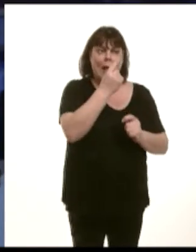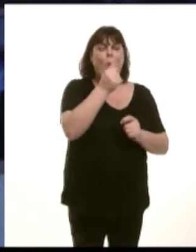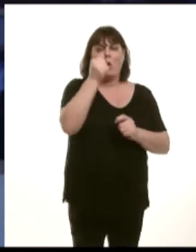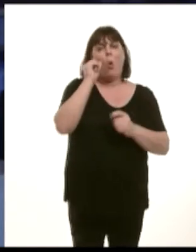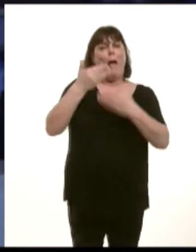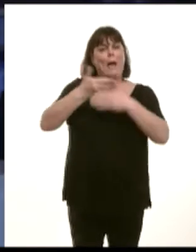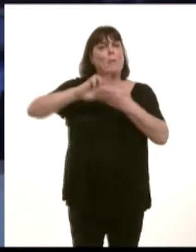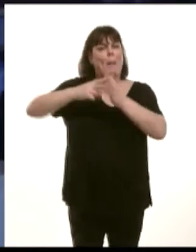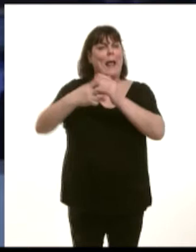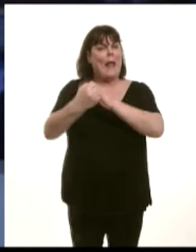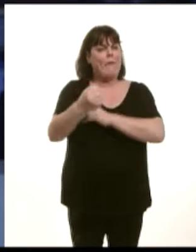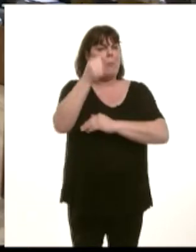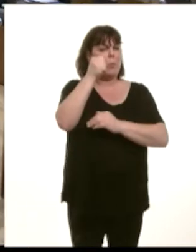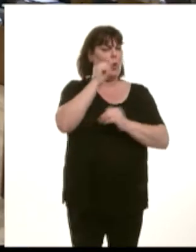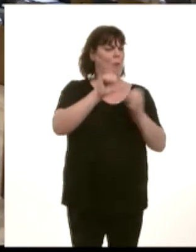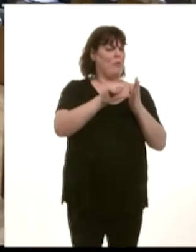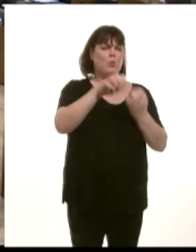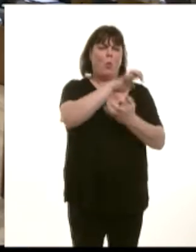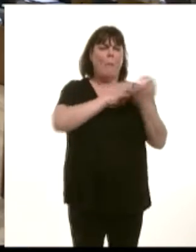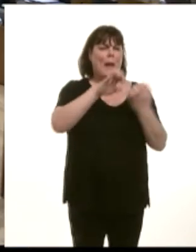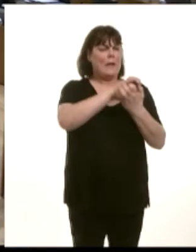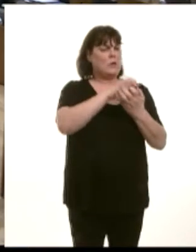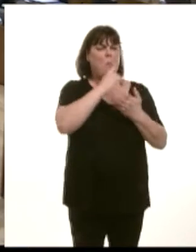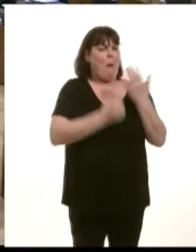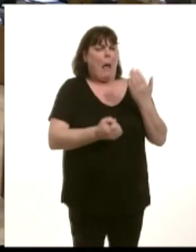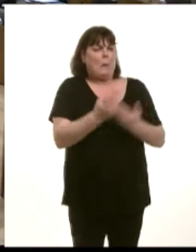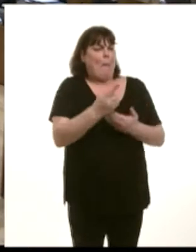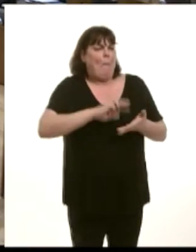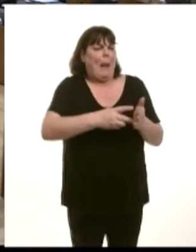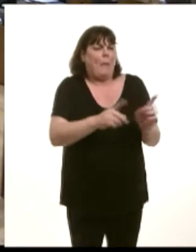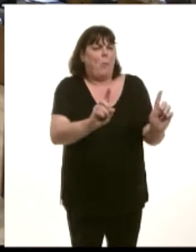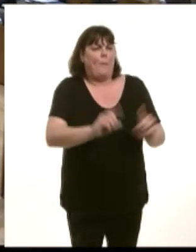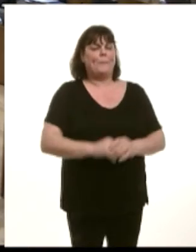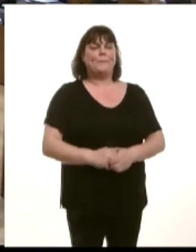given the complexity of these issues? Carwyn Jones: Well, there are opportunities legislatively, of course, through the Well-being